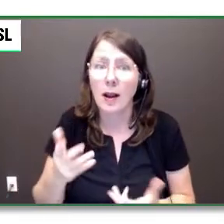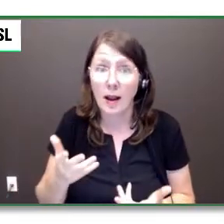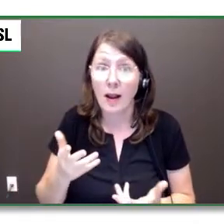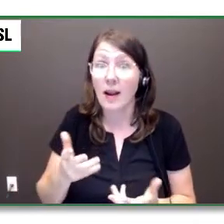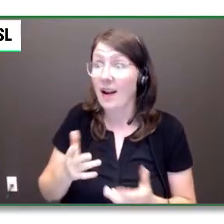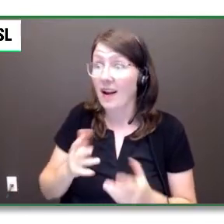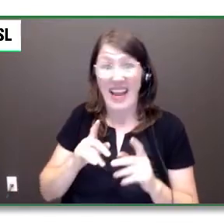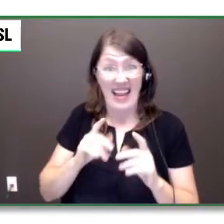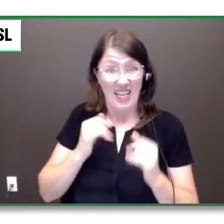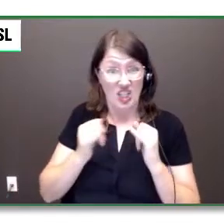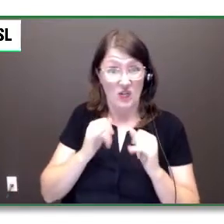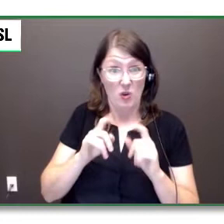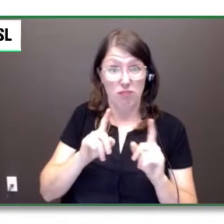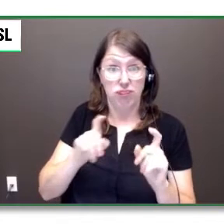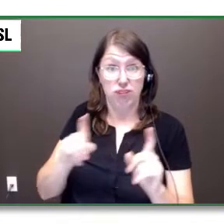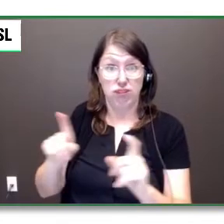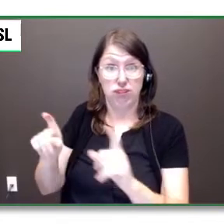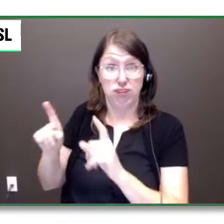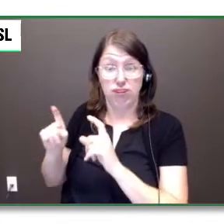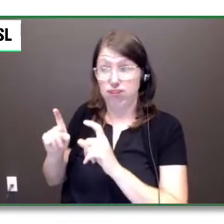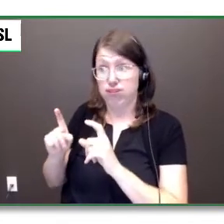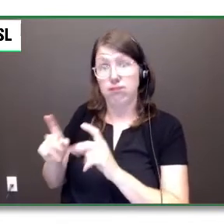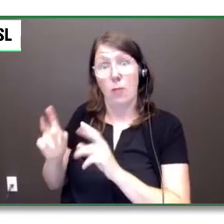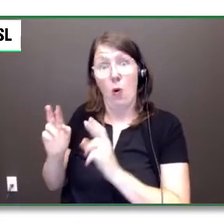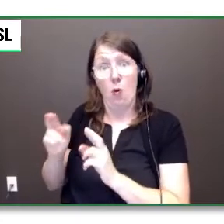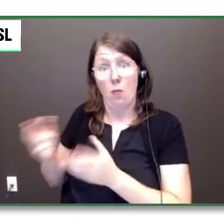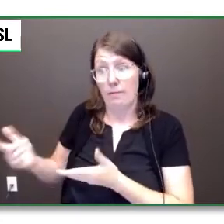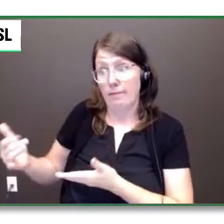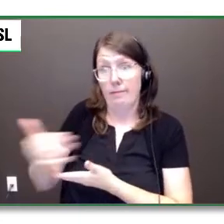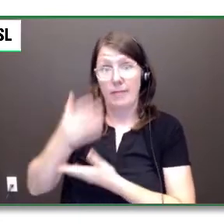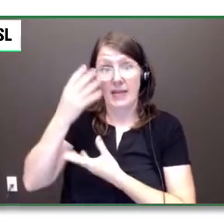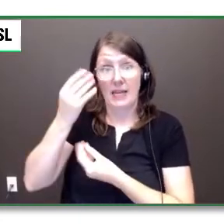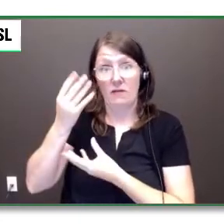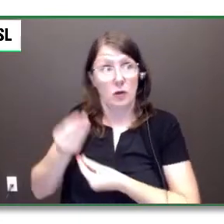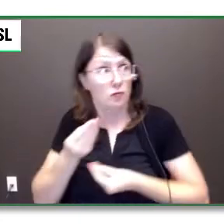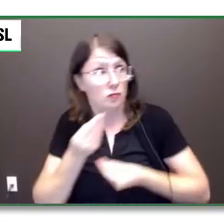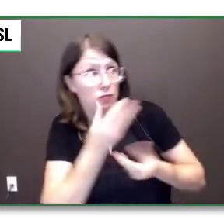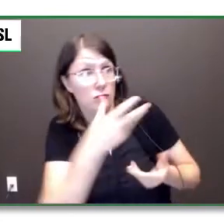To make really like really sound decisions that are not just knee-jerk